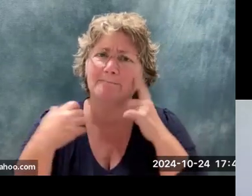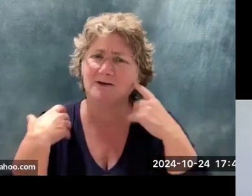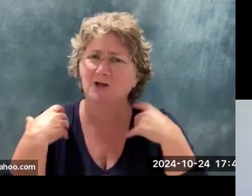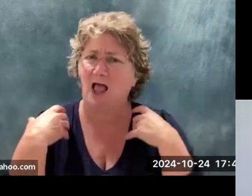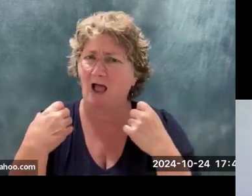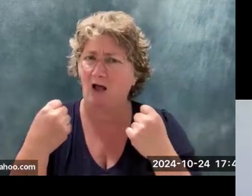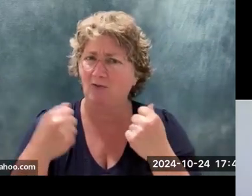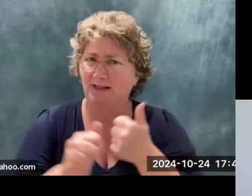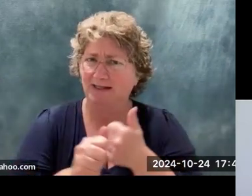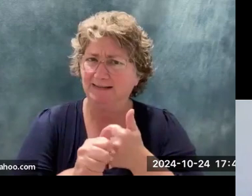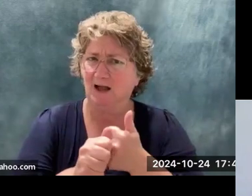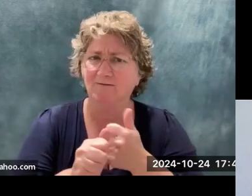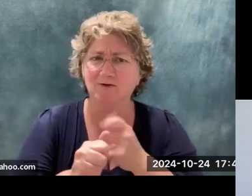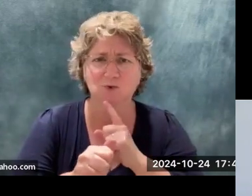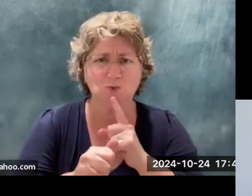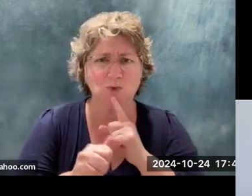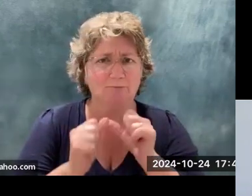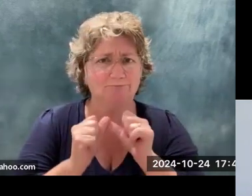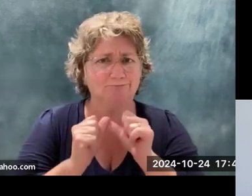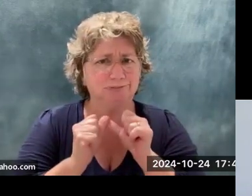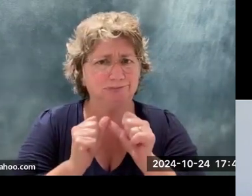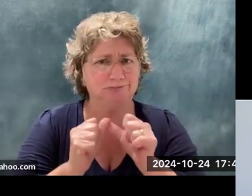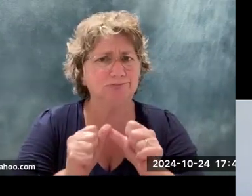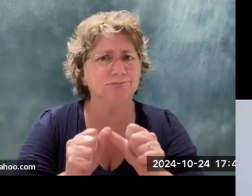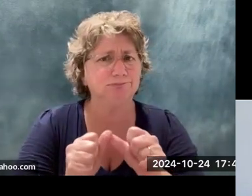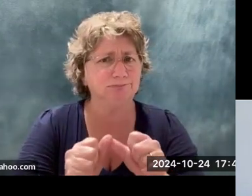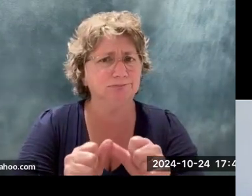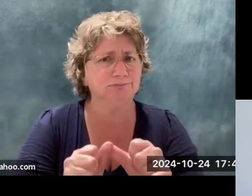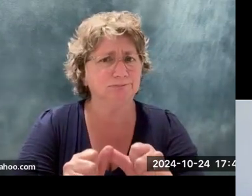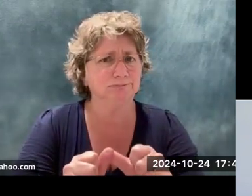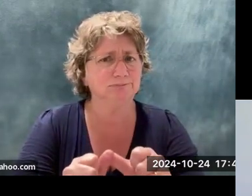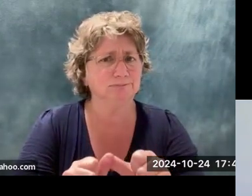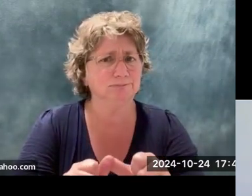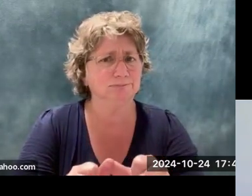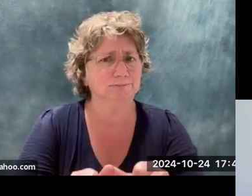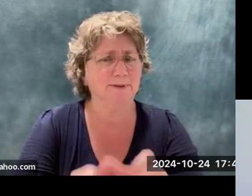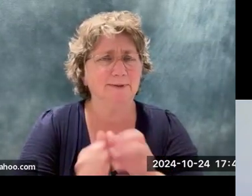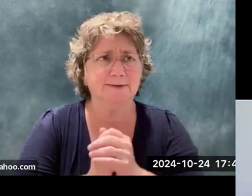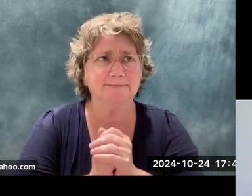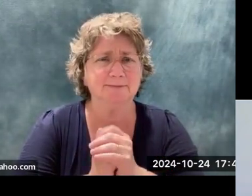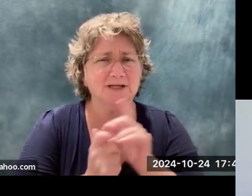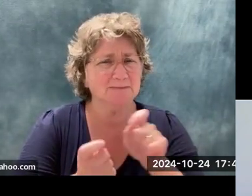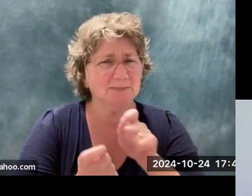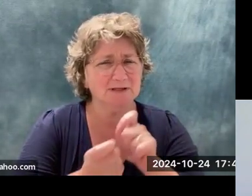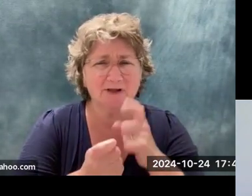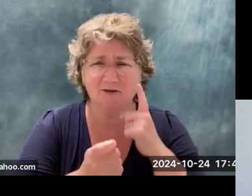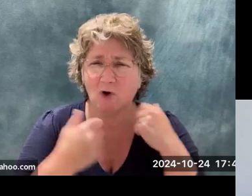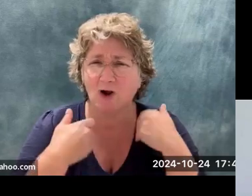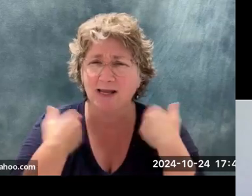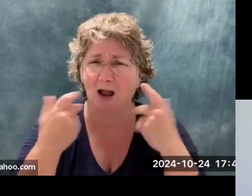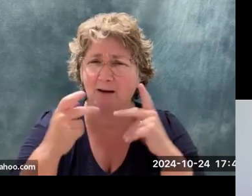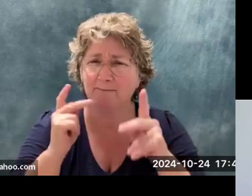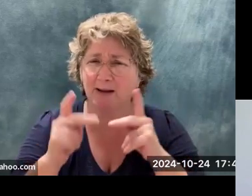long-term continuing thing, and particularly for youth who experience trauma during COVID-19,